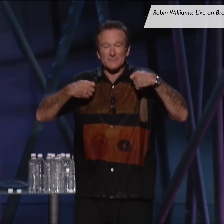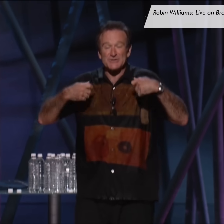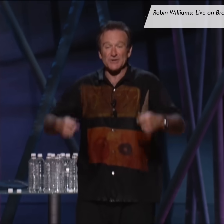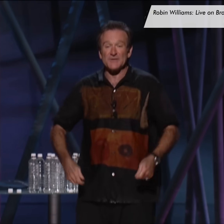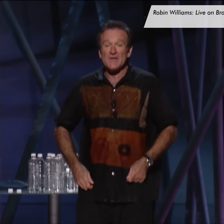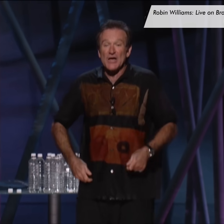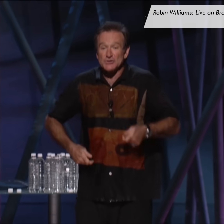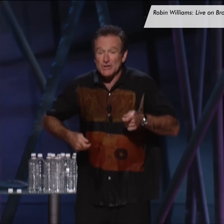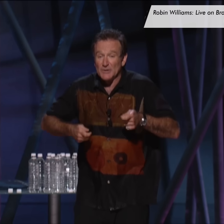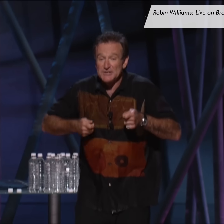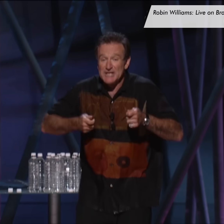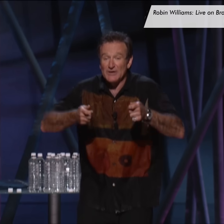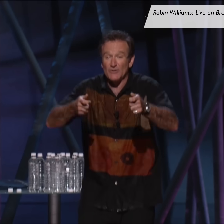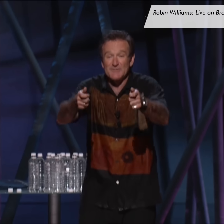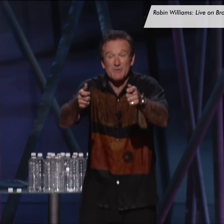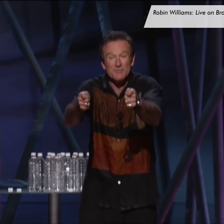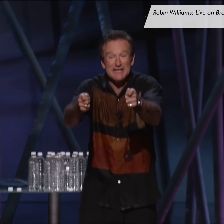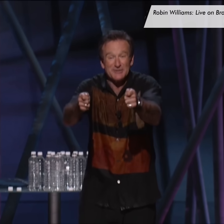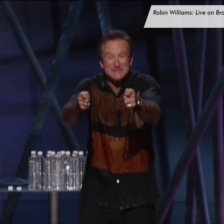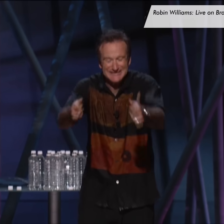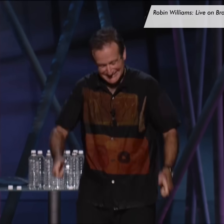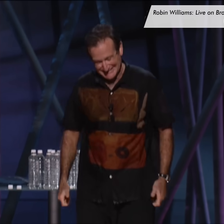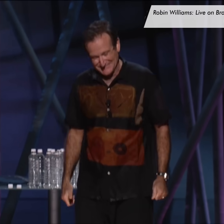[ROBIN:] I lift my shirt. She reaches out and grabs both my nipples